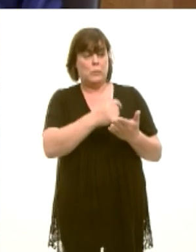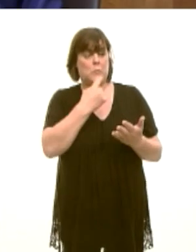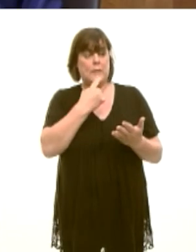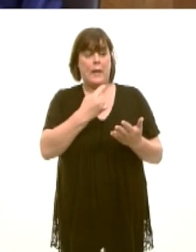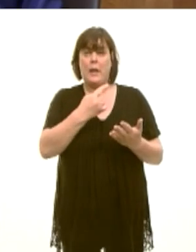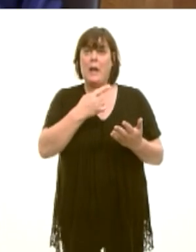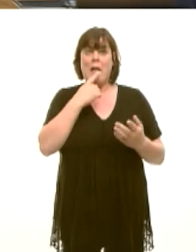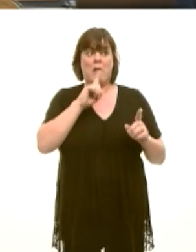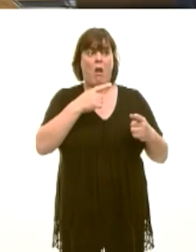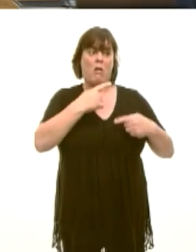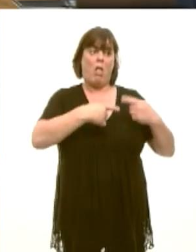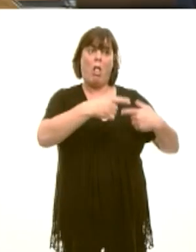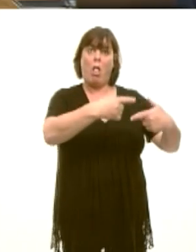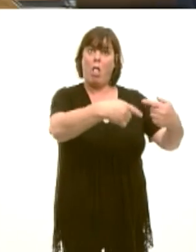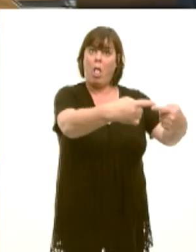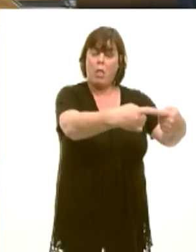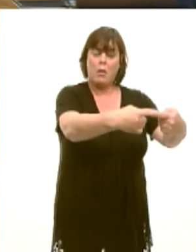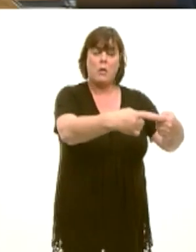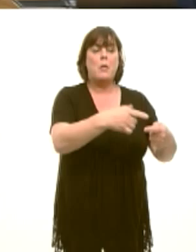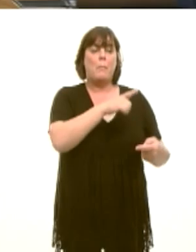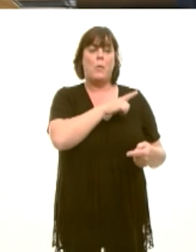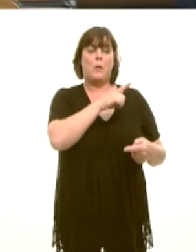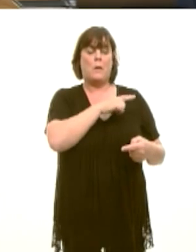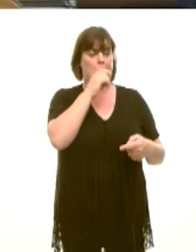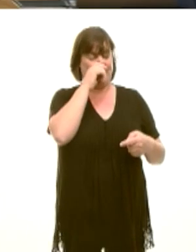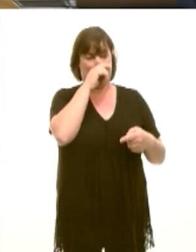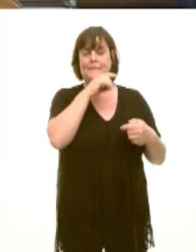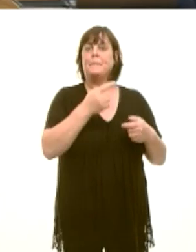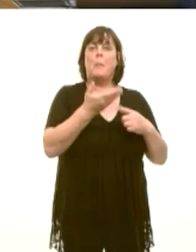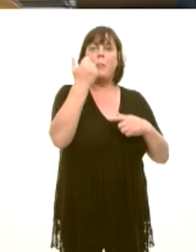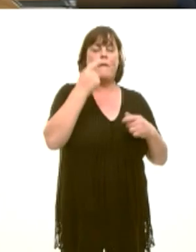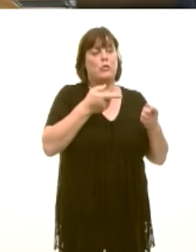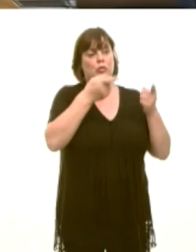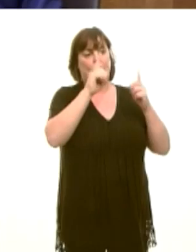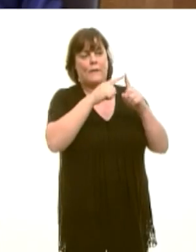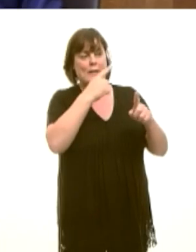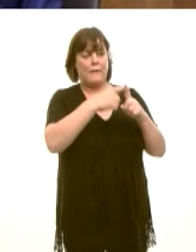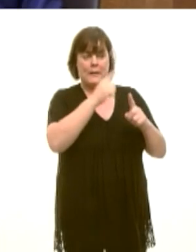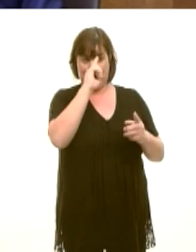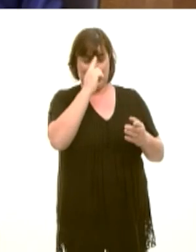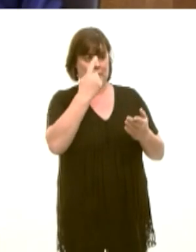conclusion with regard to the position of the previous chief executive. In terms of